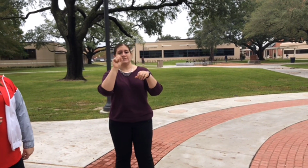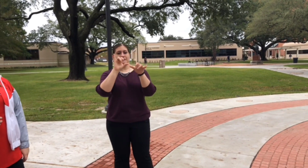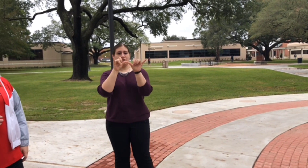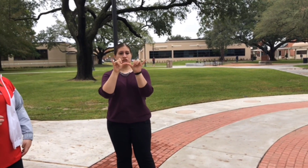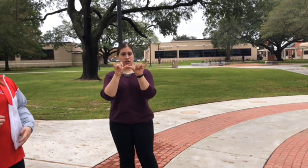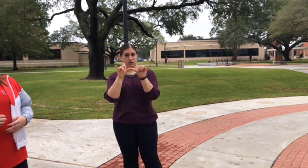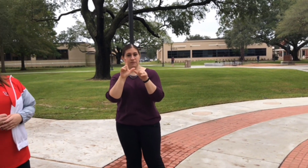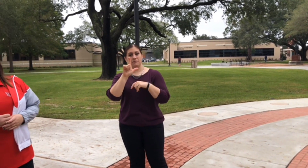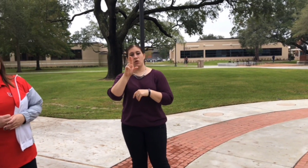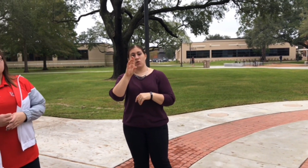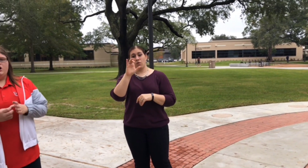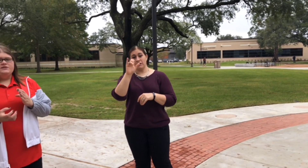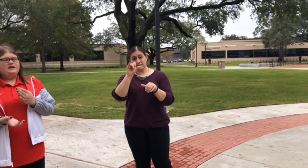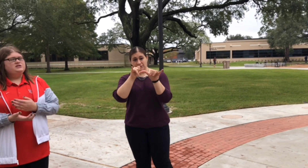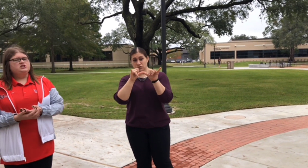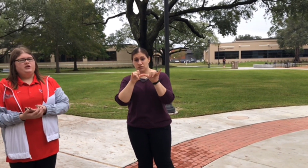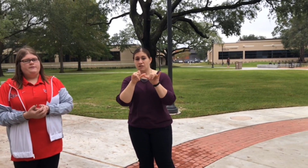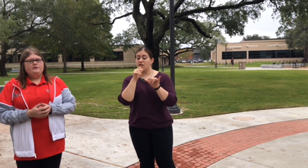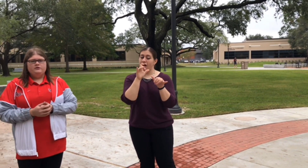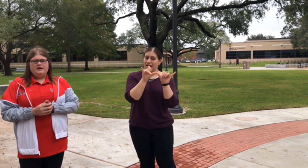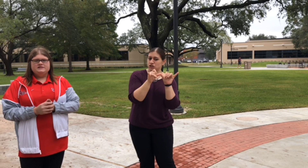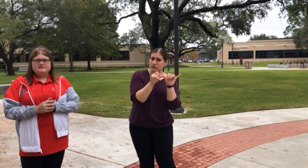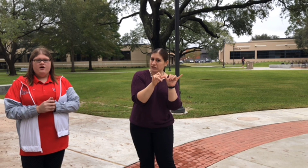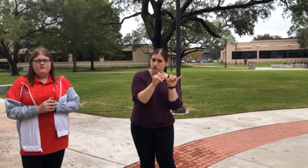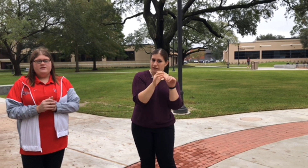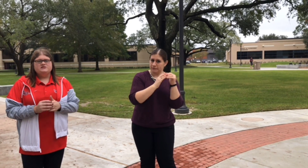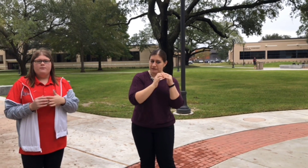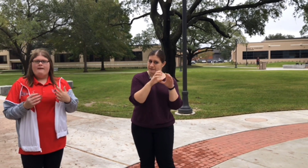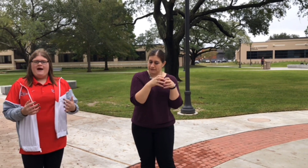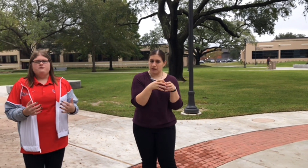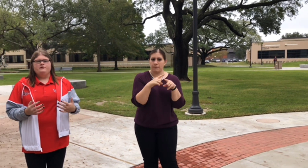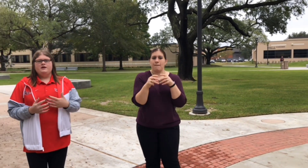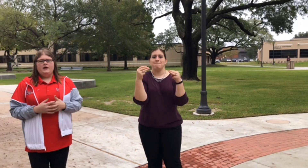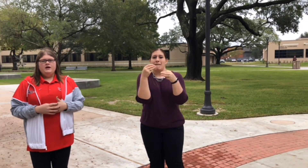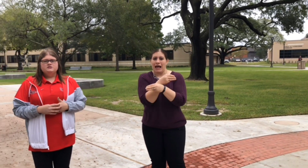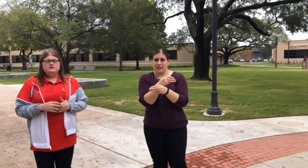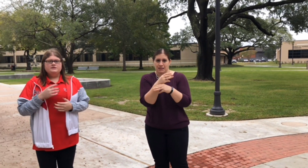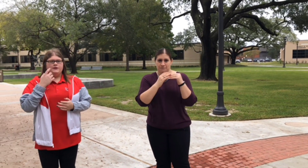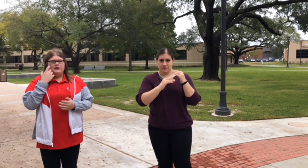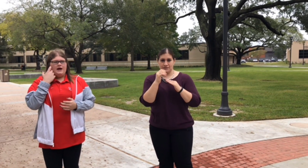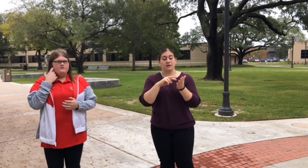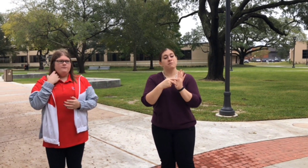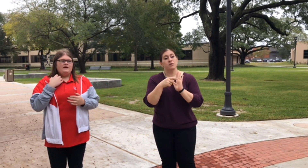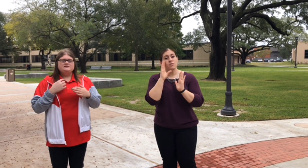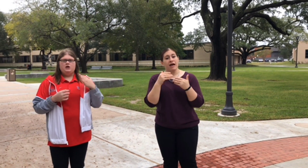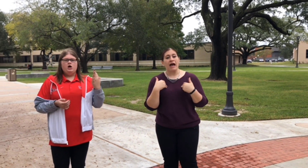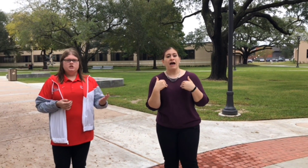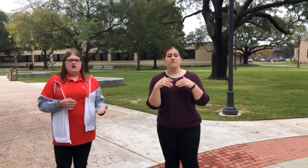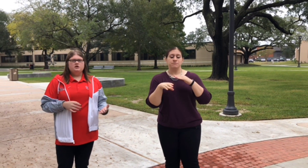Lucas Engineering building. It is not the actual engineering building but it's our math building where you would have basic College Algebra